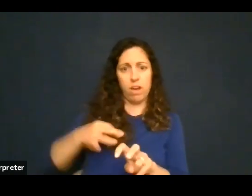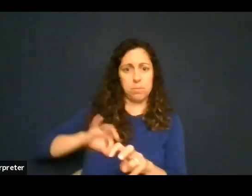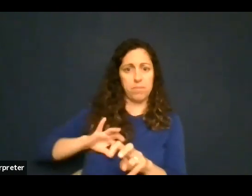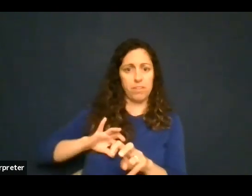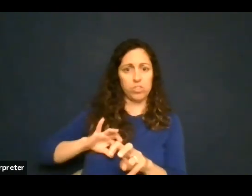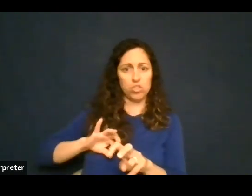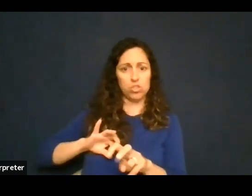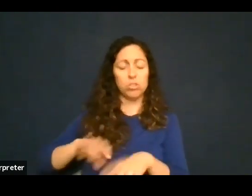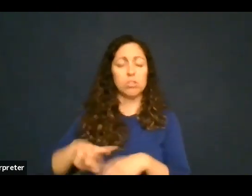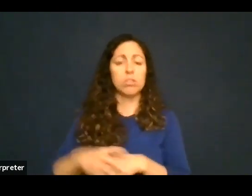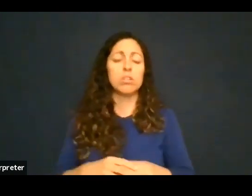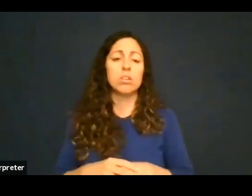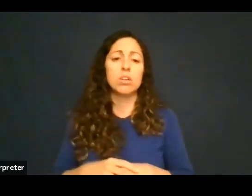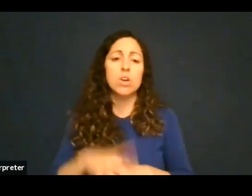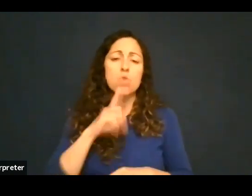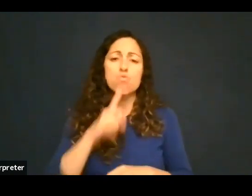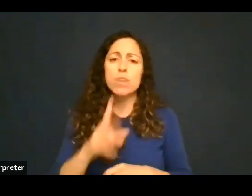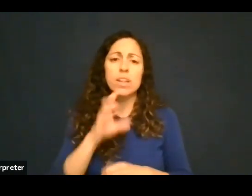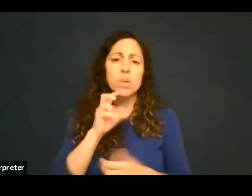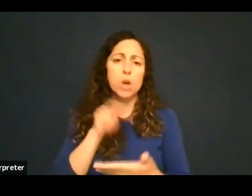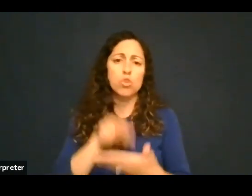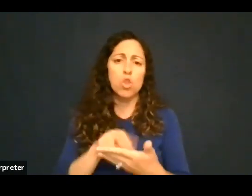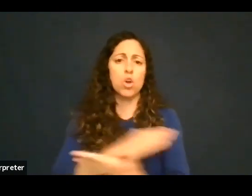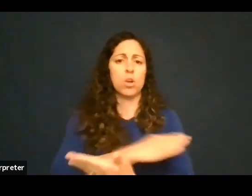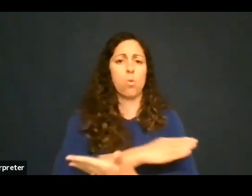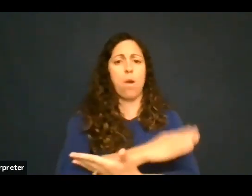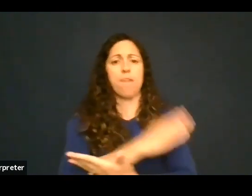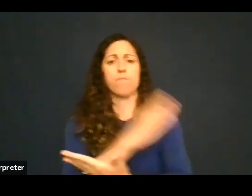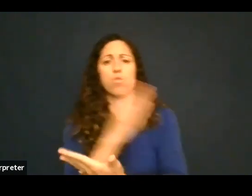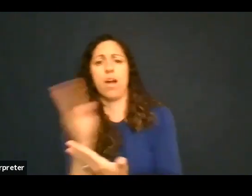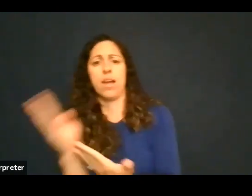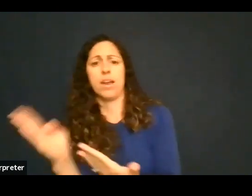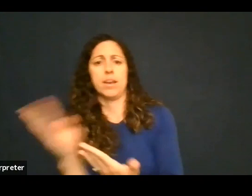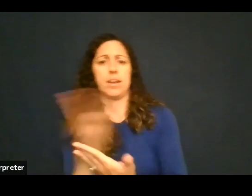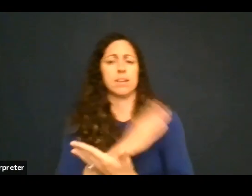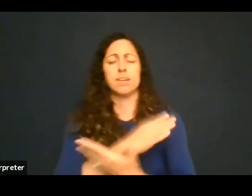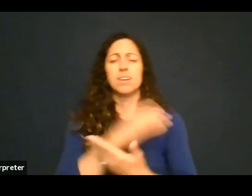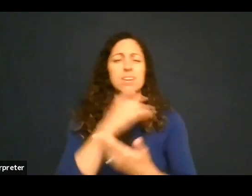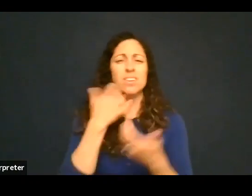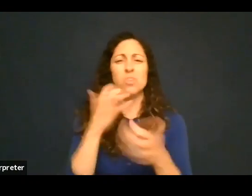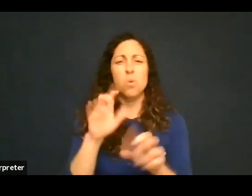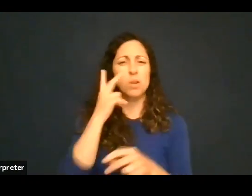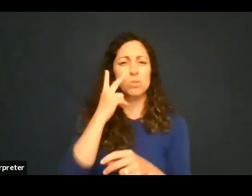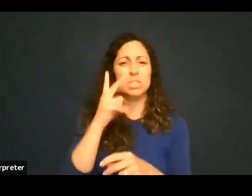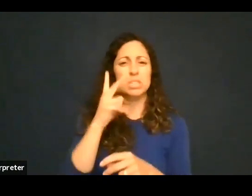You don't just want to watch what happens to visual acuity or what happens to a specific aspect of hearing.